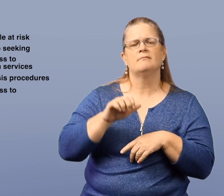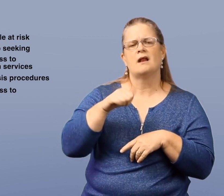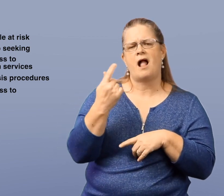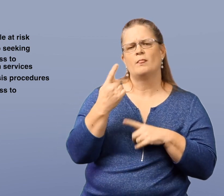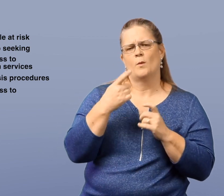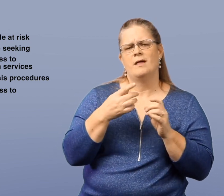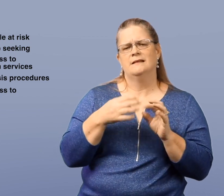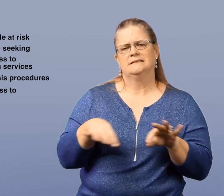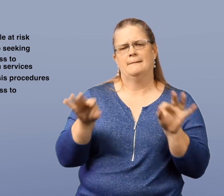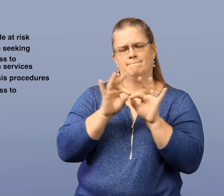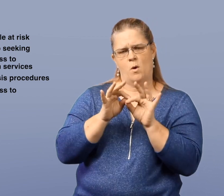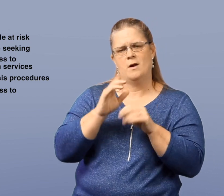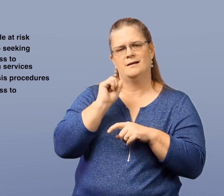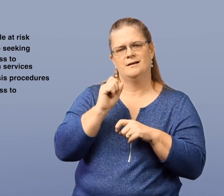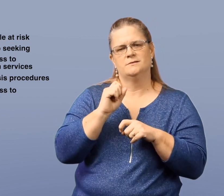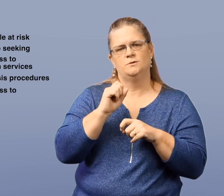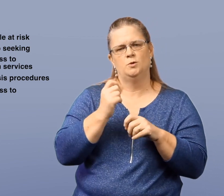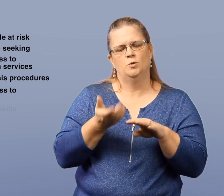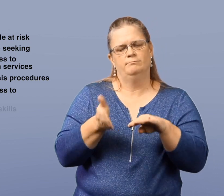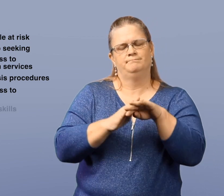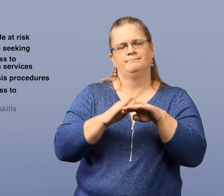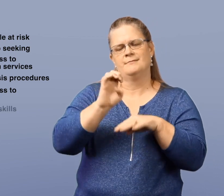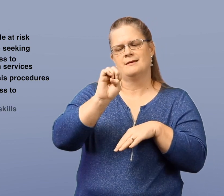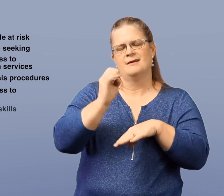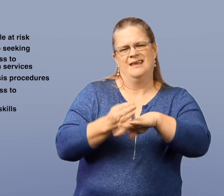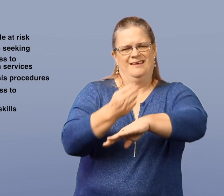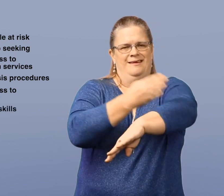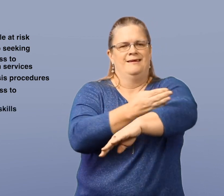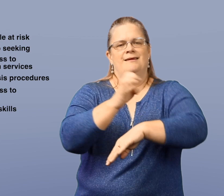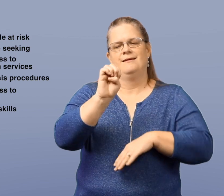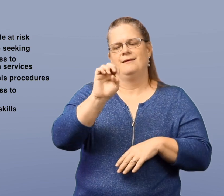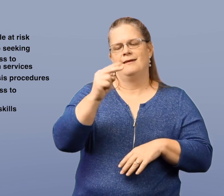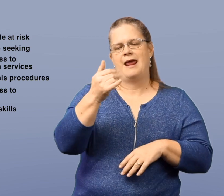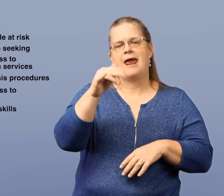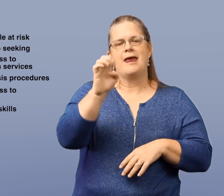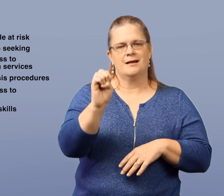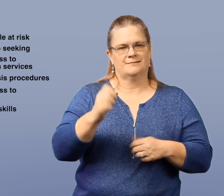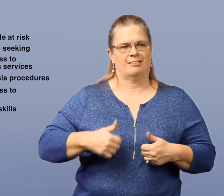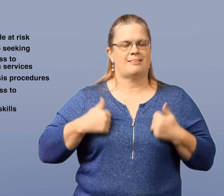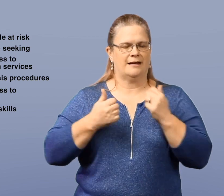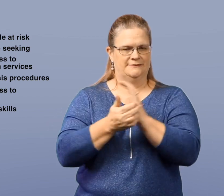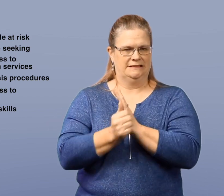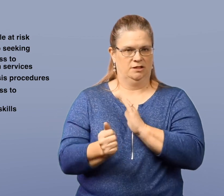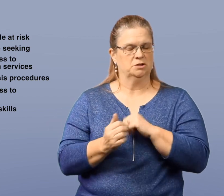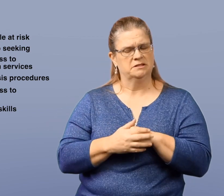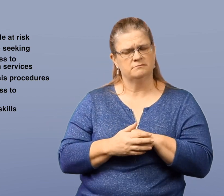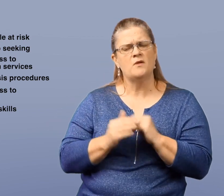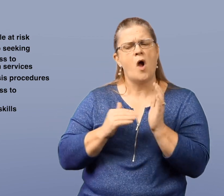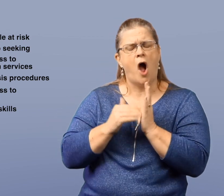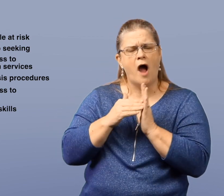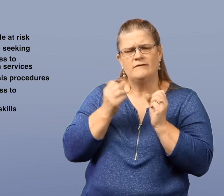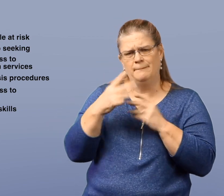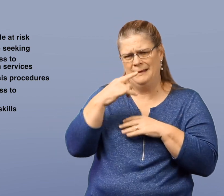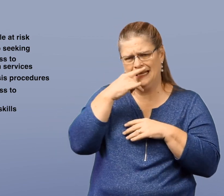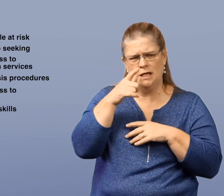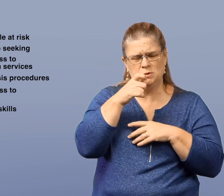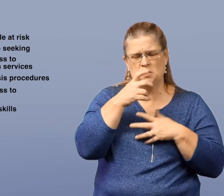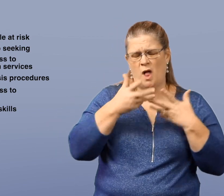Another one that's important is to enhance life skills, oftentimes;